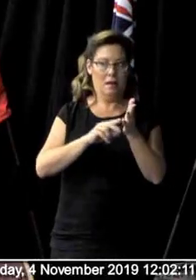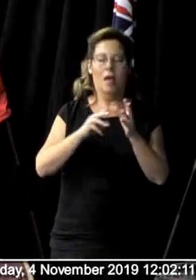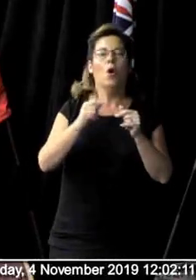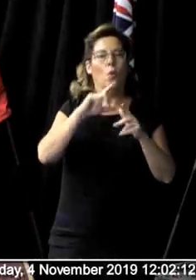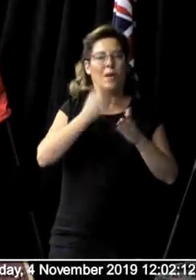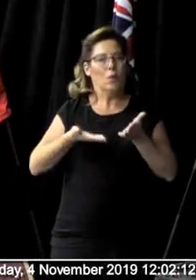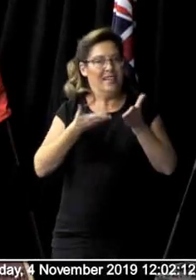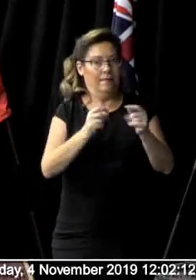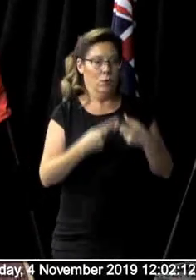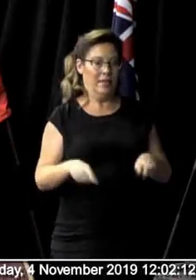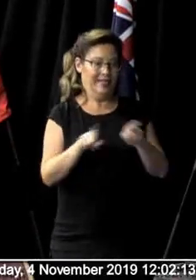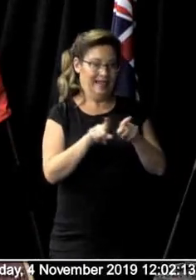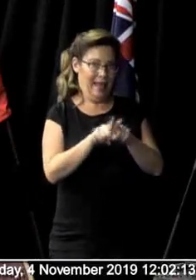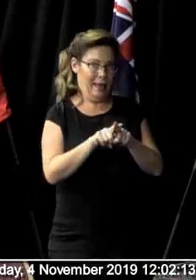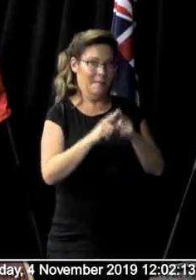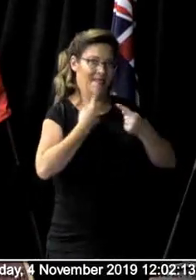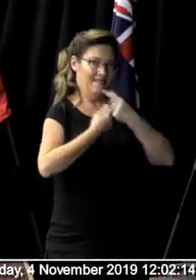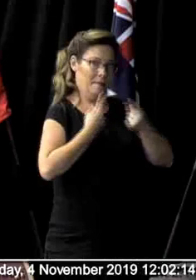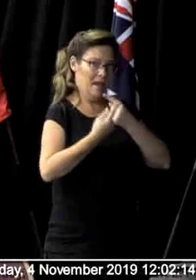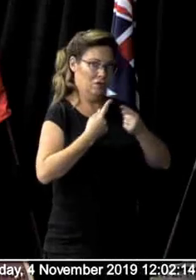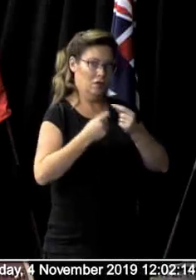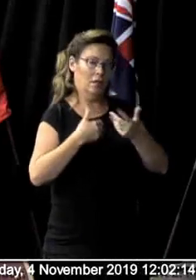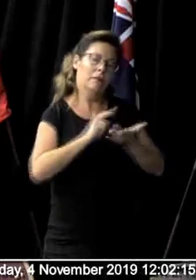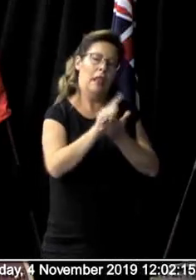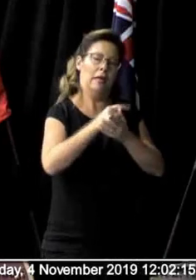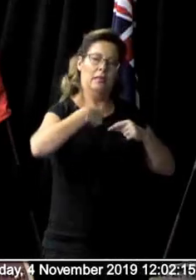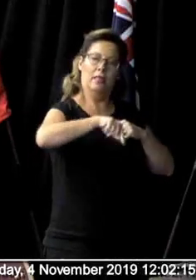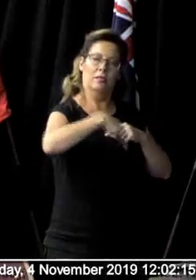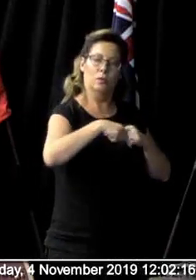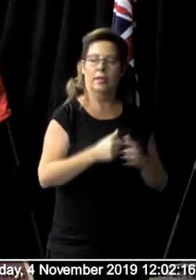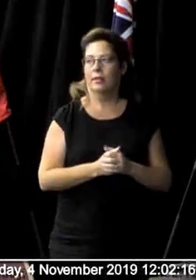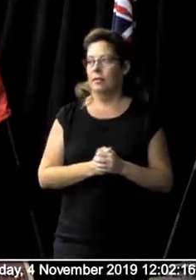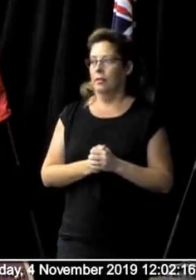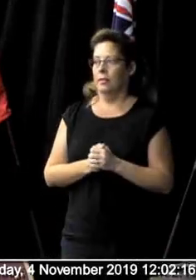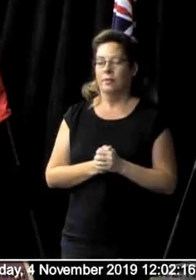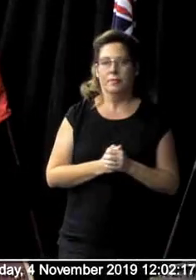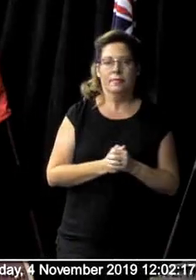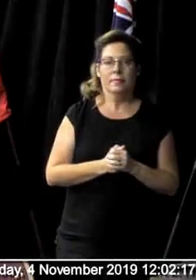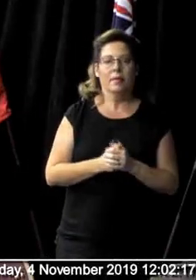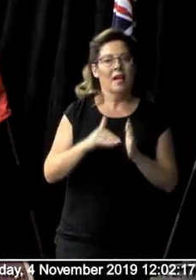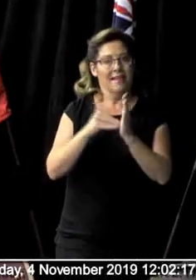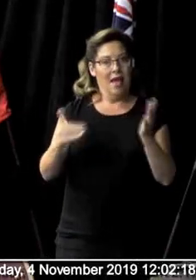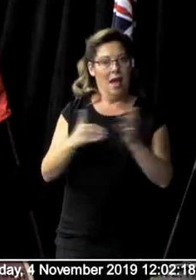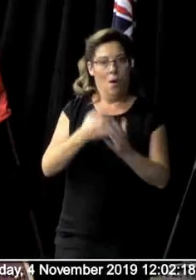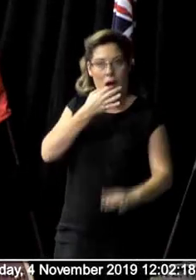I call, therefore, our first witness, who will be giving evidence under the pseudonym AAA.